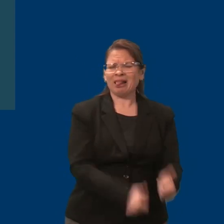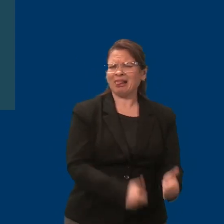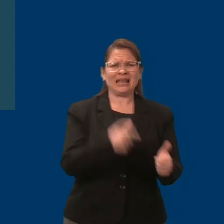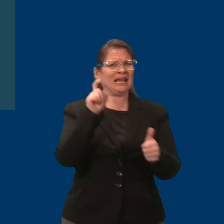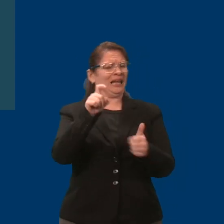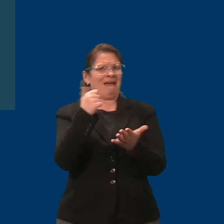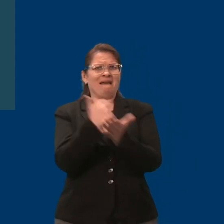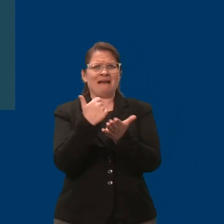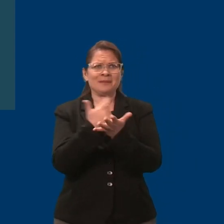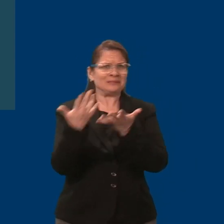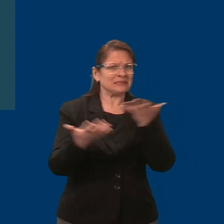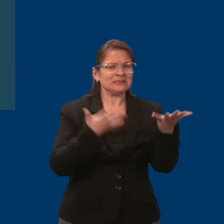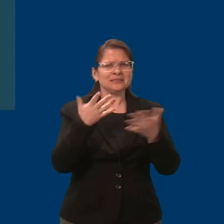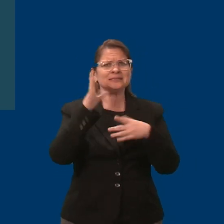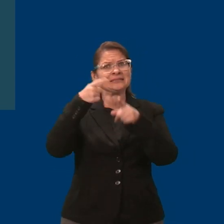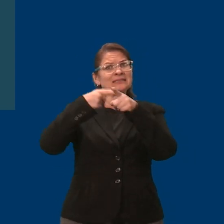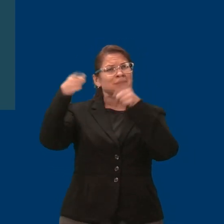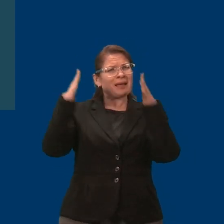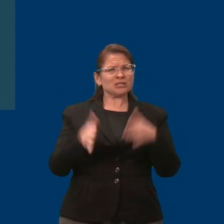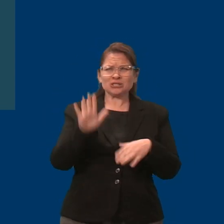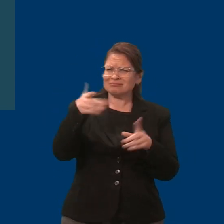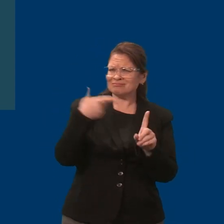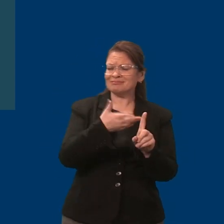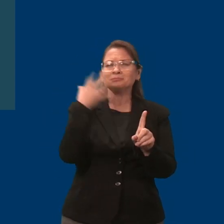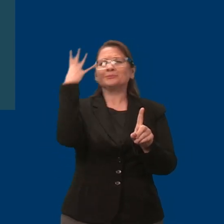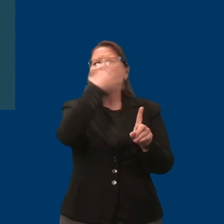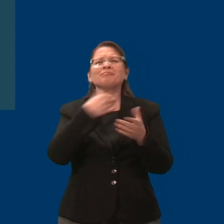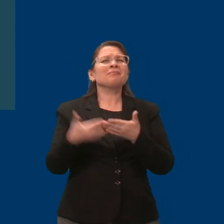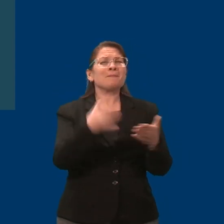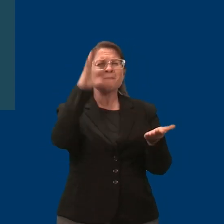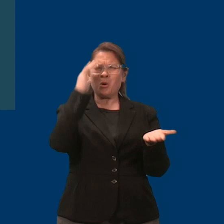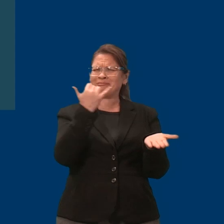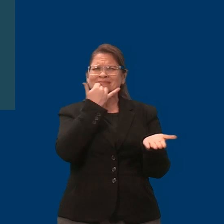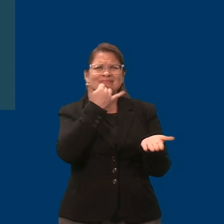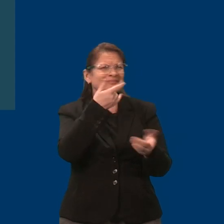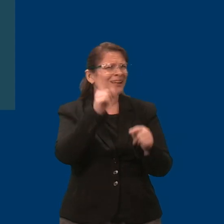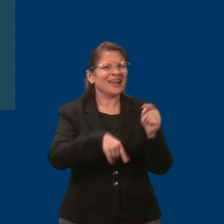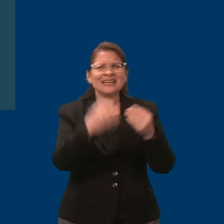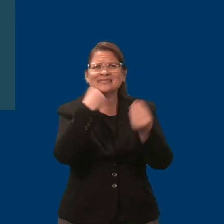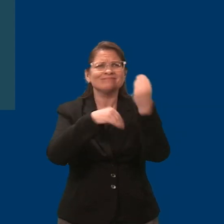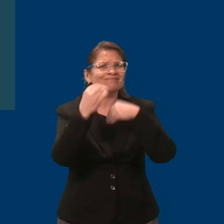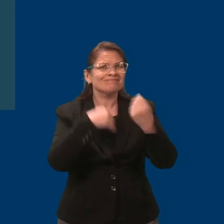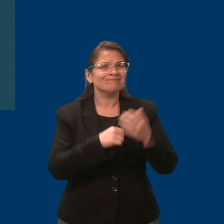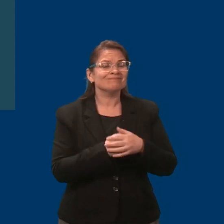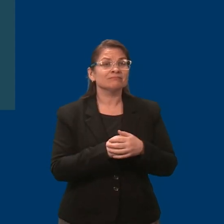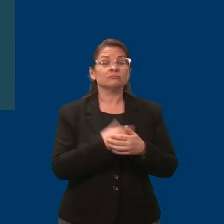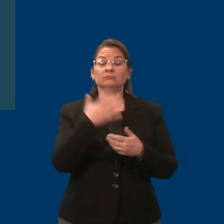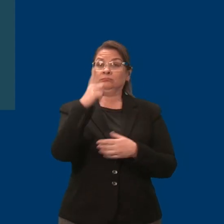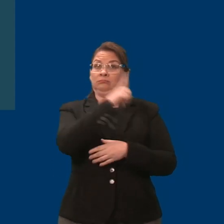with our beautiful baby boy. This legislation is important to me because we have personally dealt with insurance barriers,